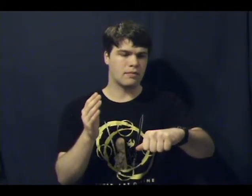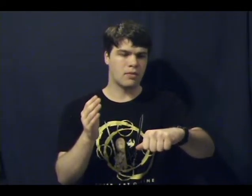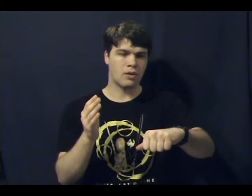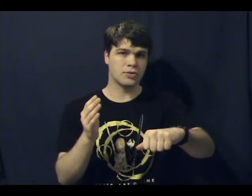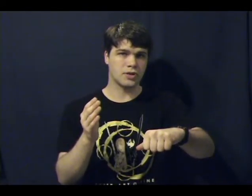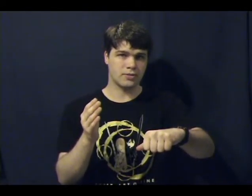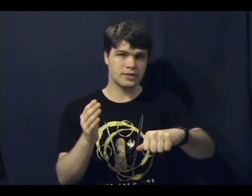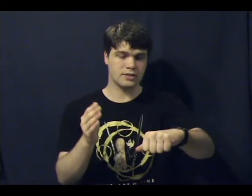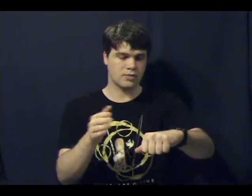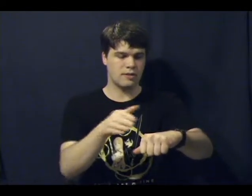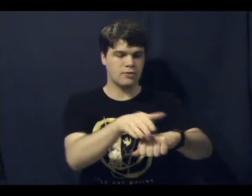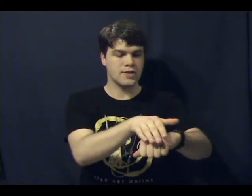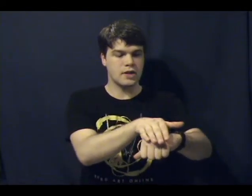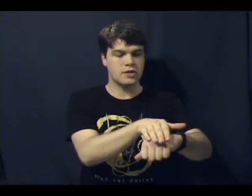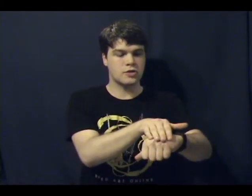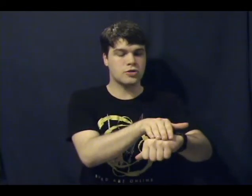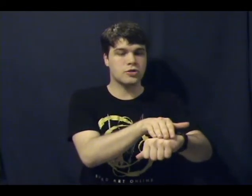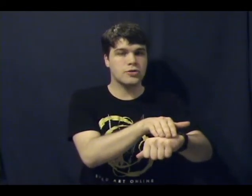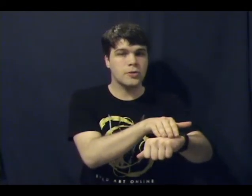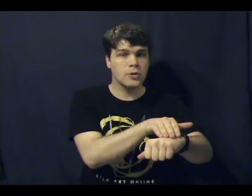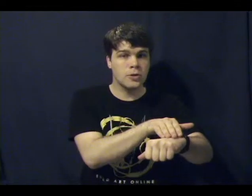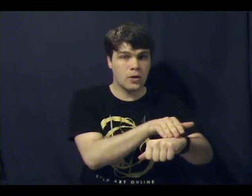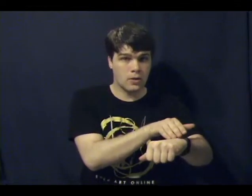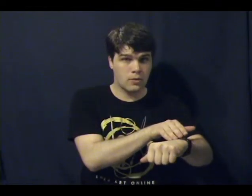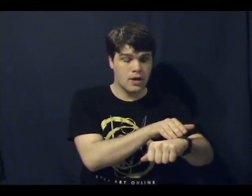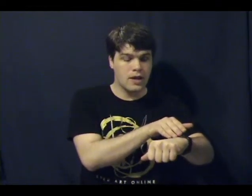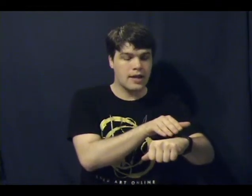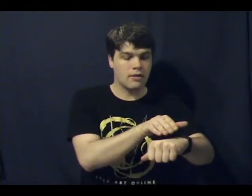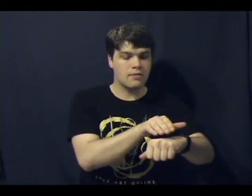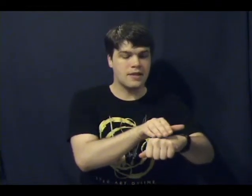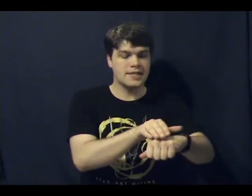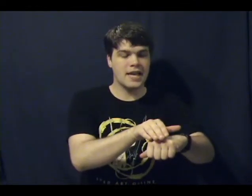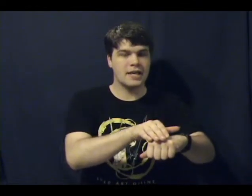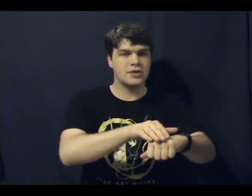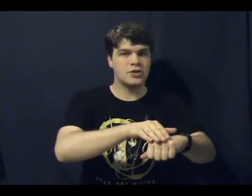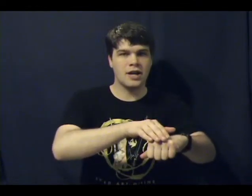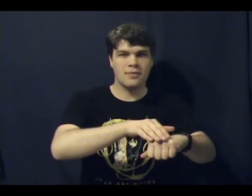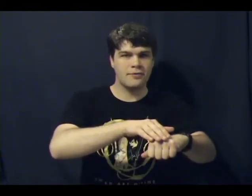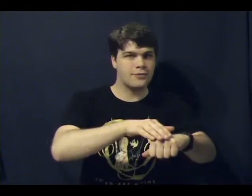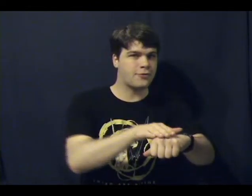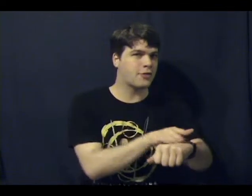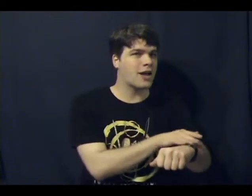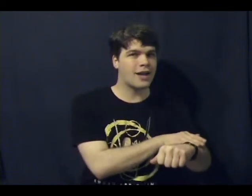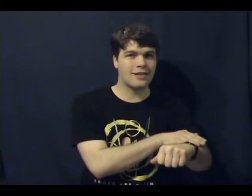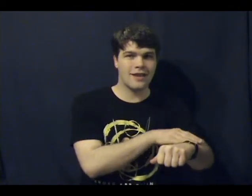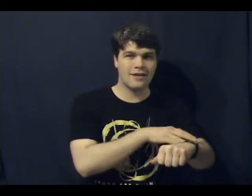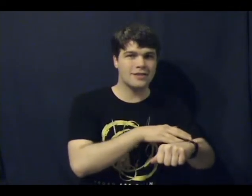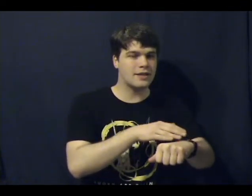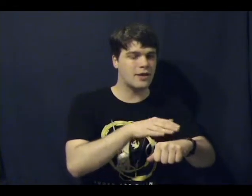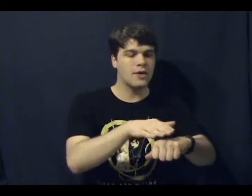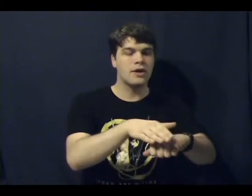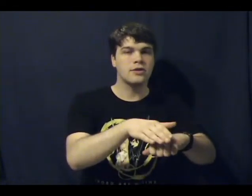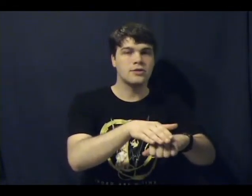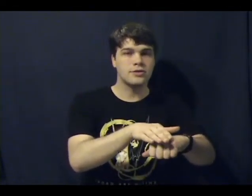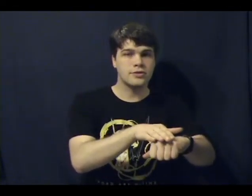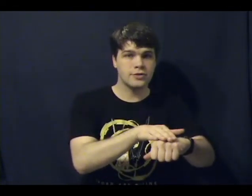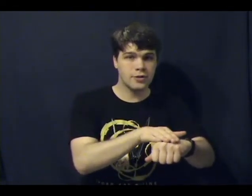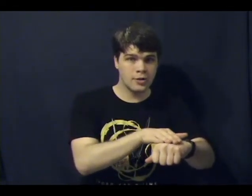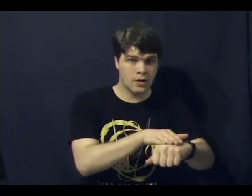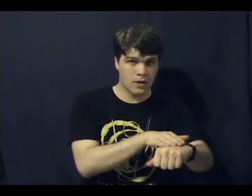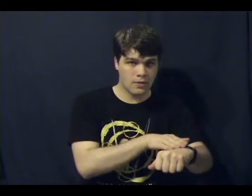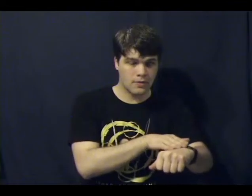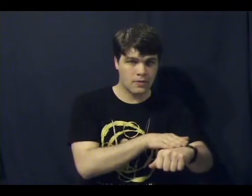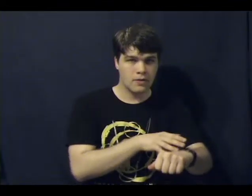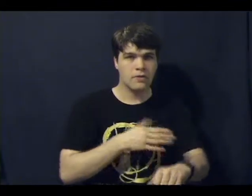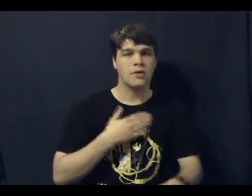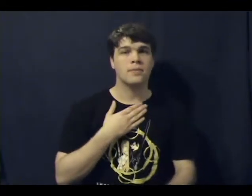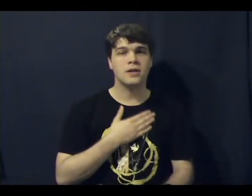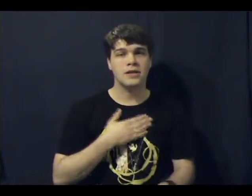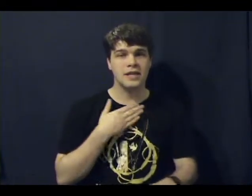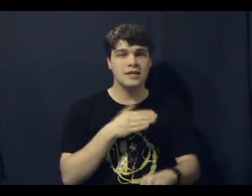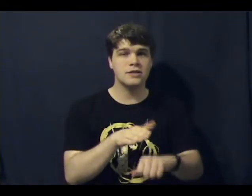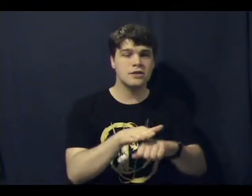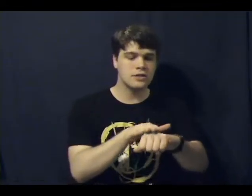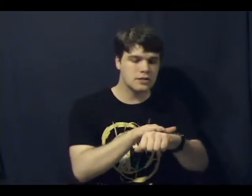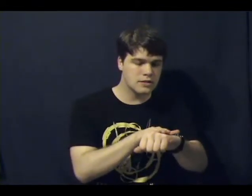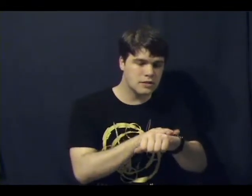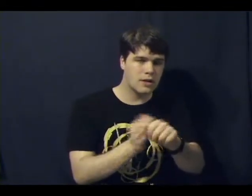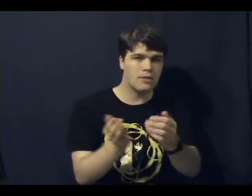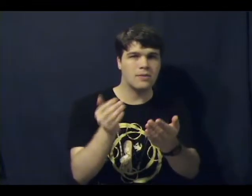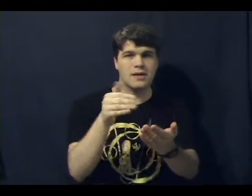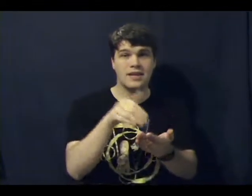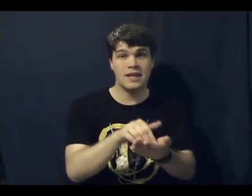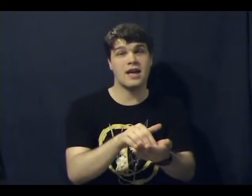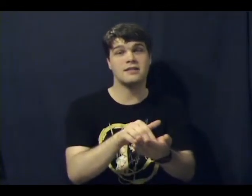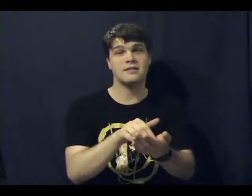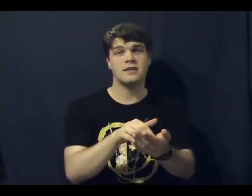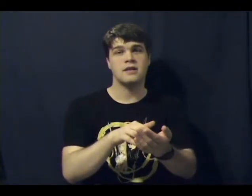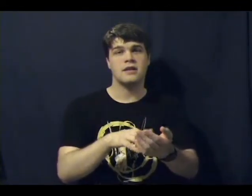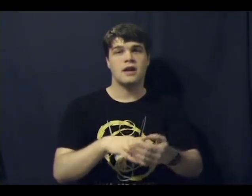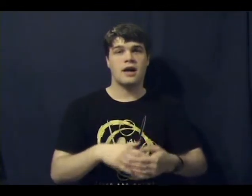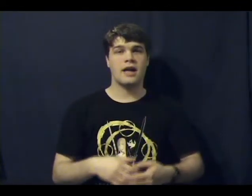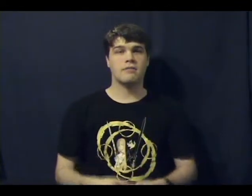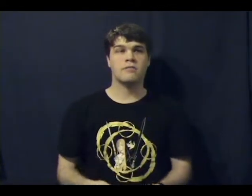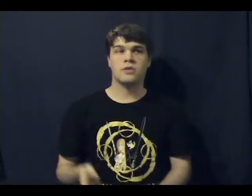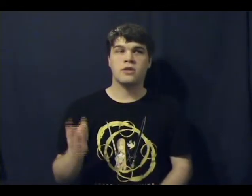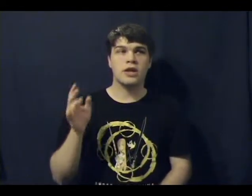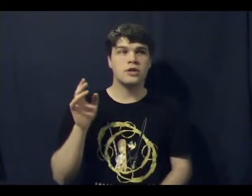almost always is the one that moves. Slow. Now this hand should not be flying down this thing... no. Slow. Please slow again. And they